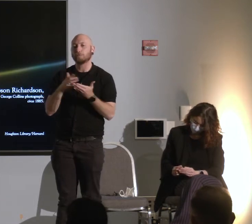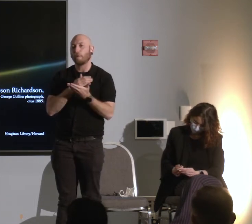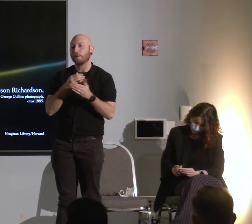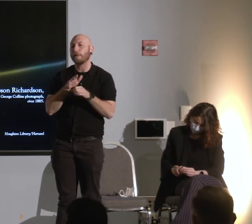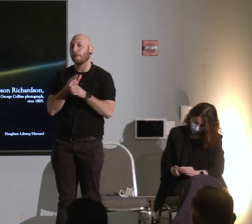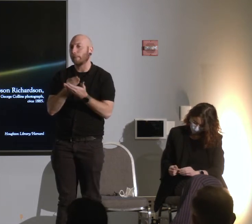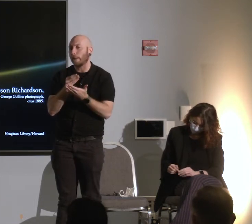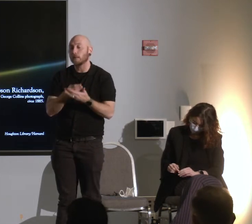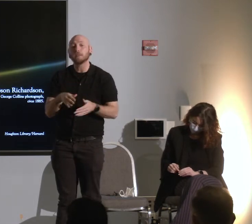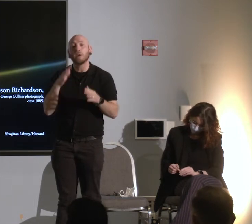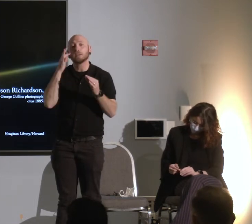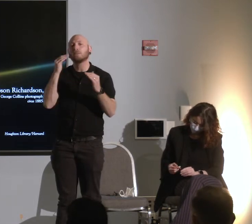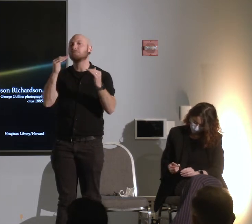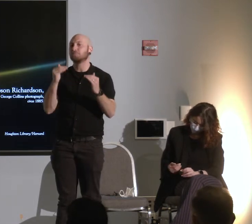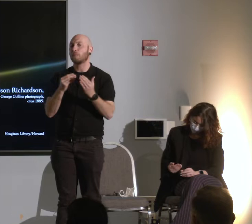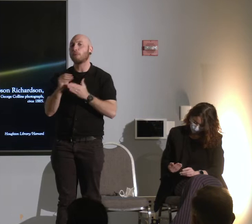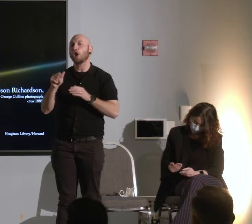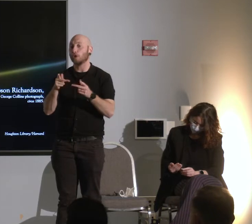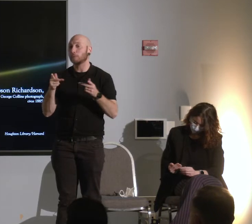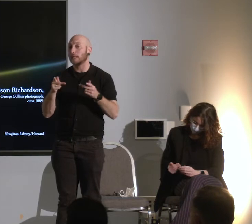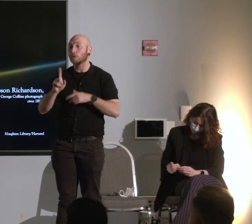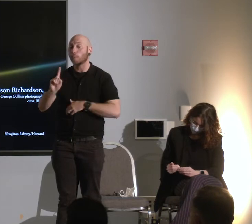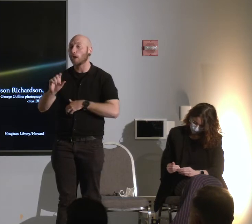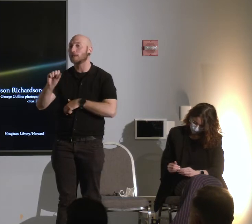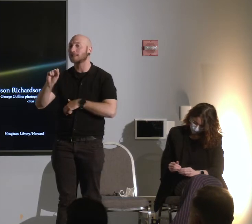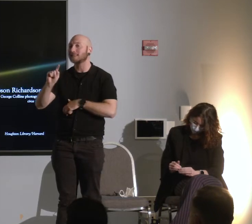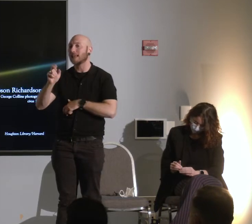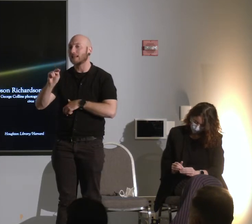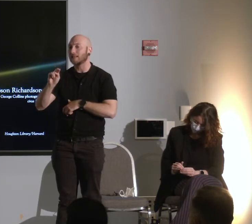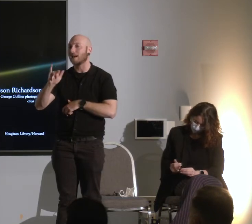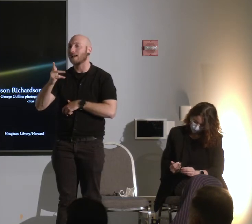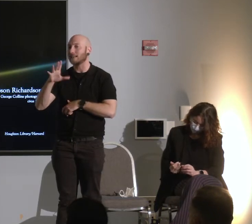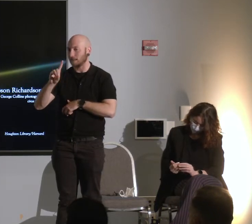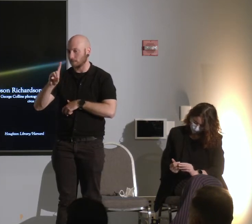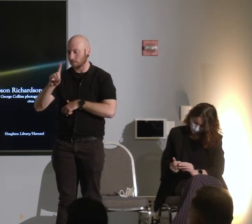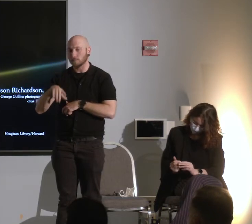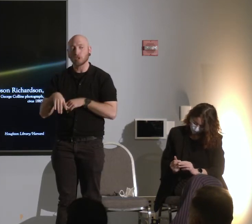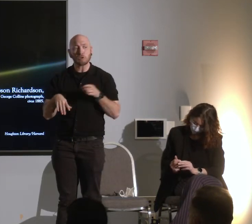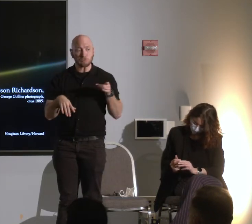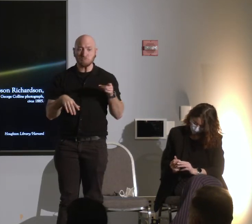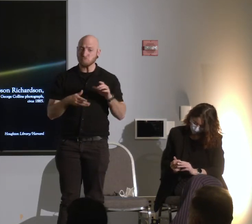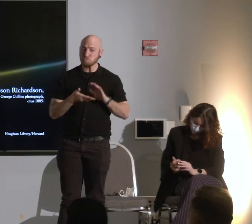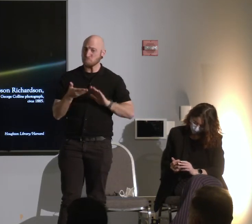So his father bought him a second farm, this one on Staten Island. He farmed that with some success, but then he decided,